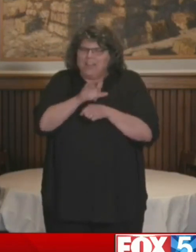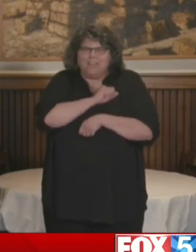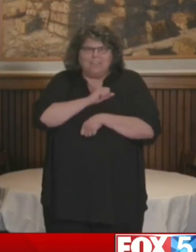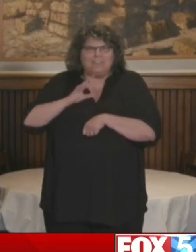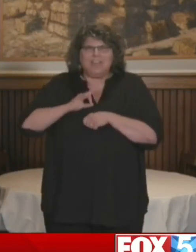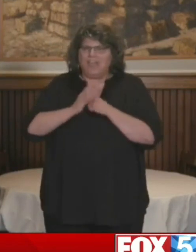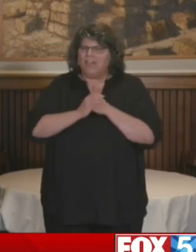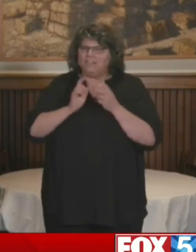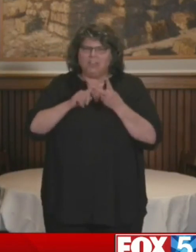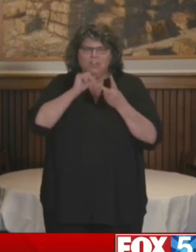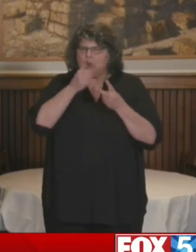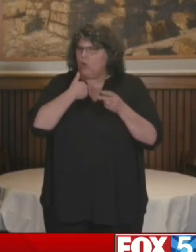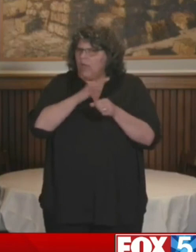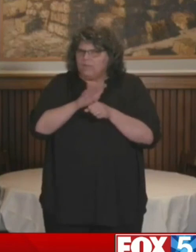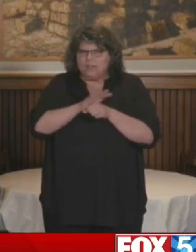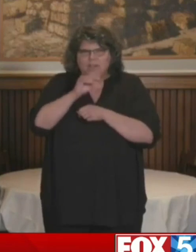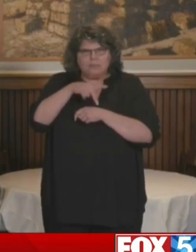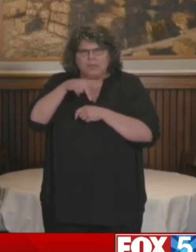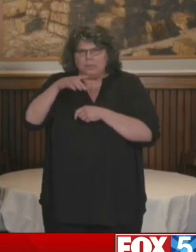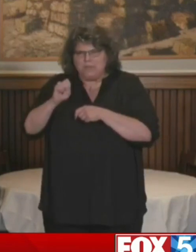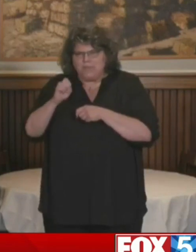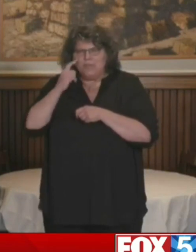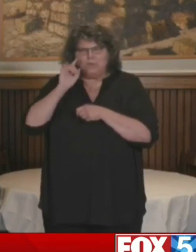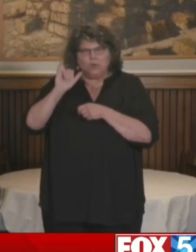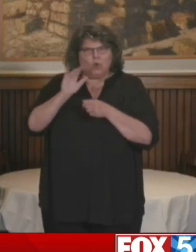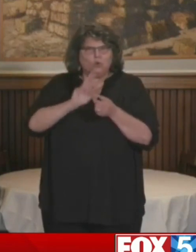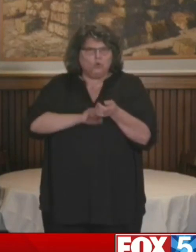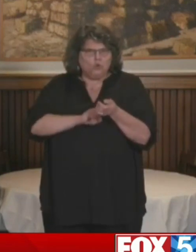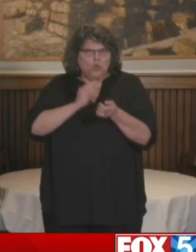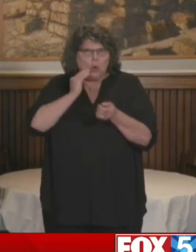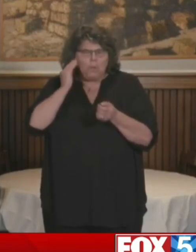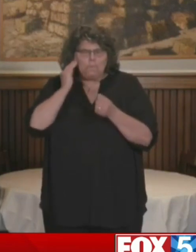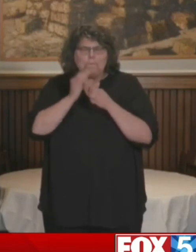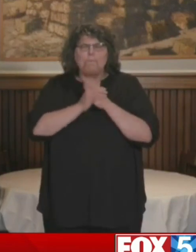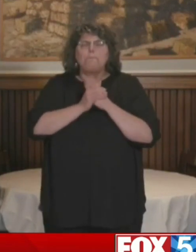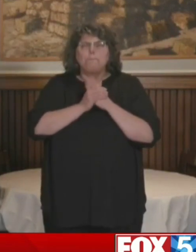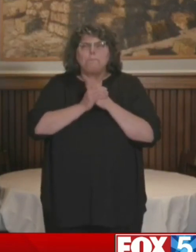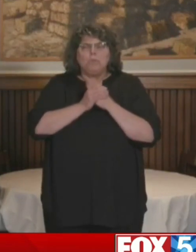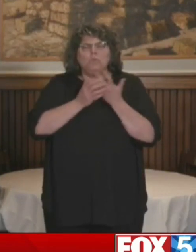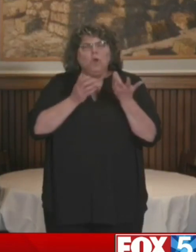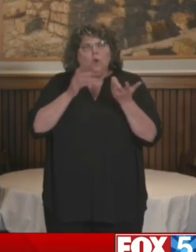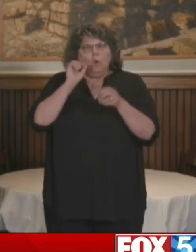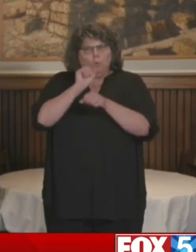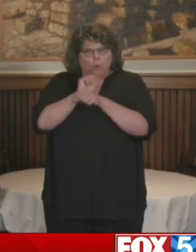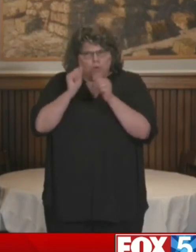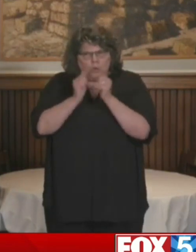AND HAVING STRATEGIES TO ADDRESS CHALLENGES LIKE.